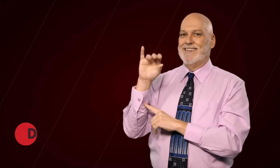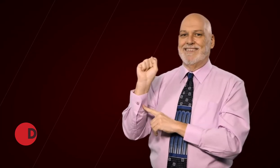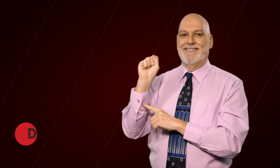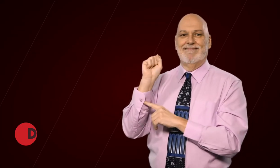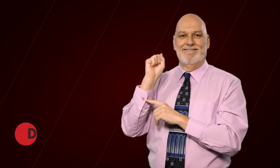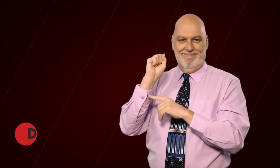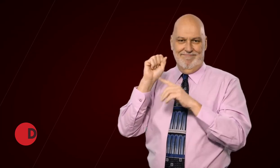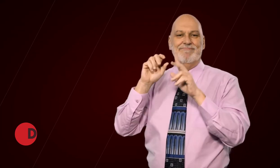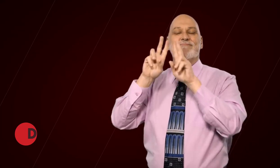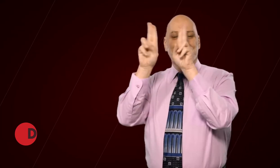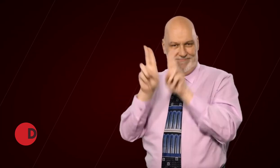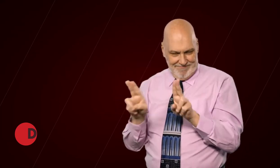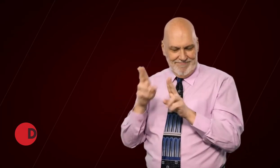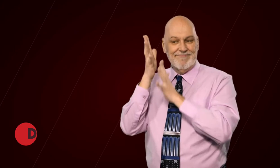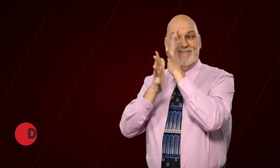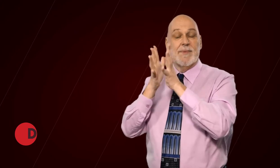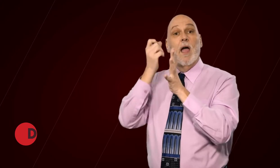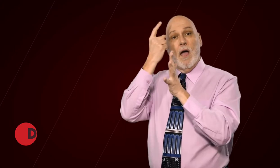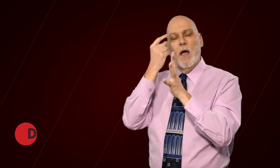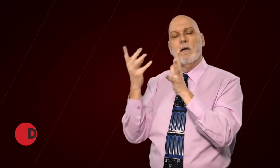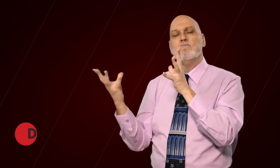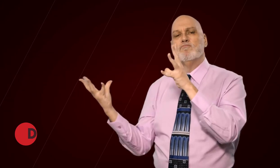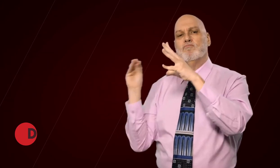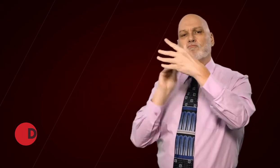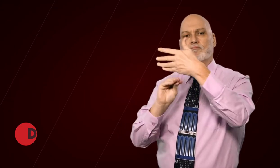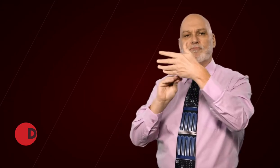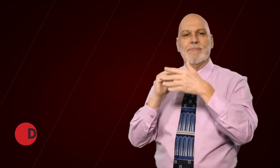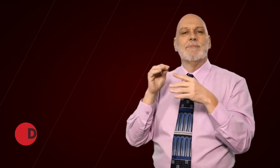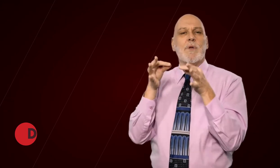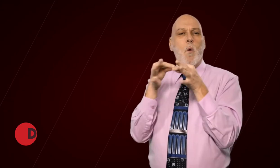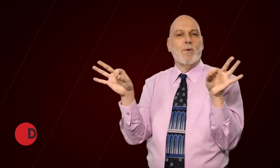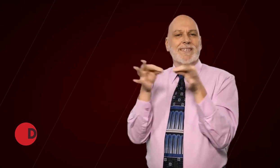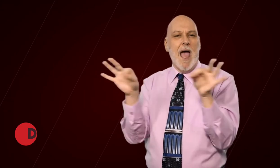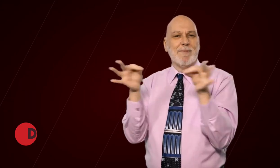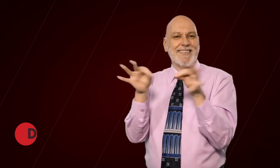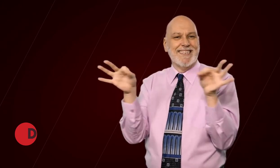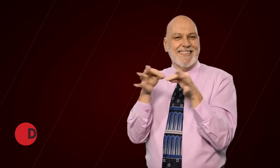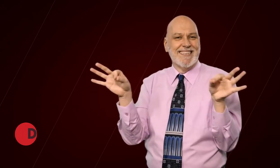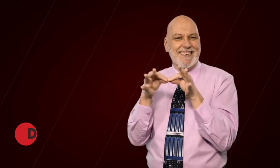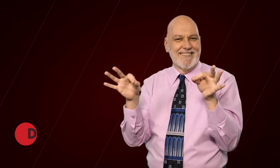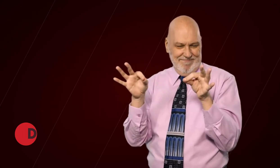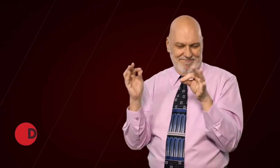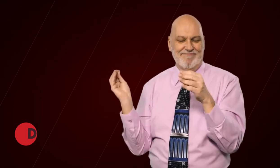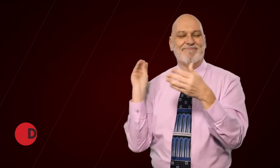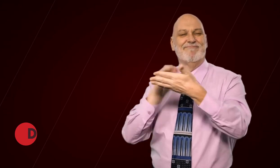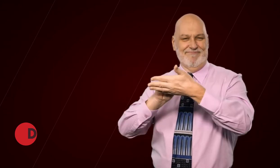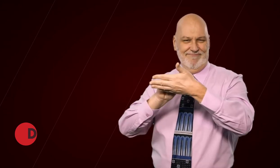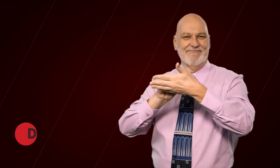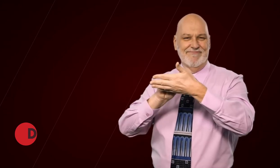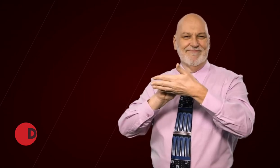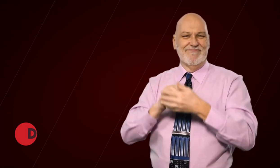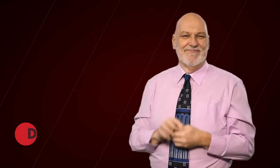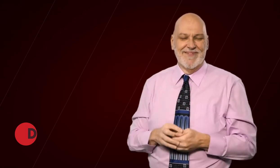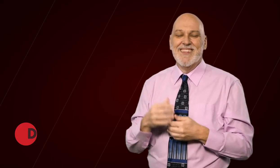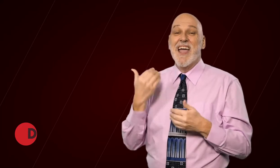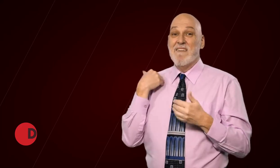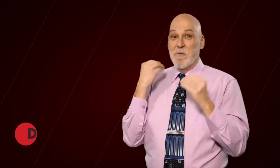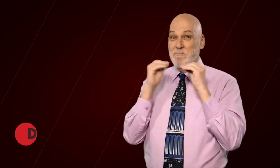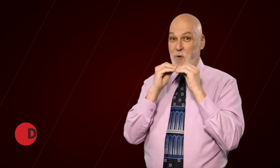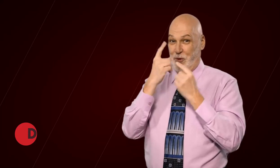Not in ASL but in IS with English closed captions.